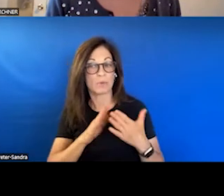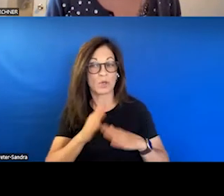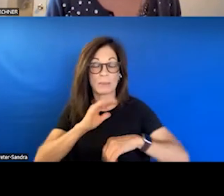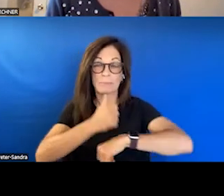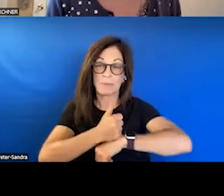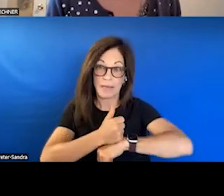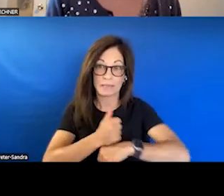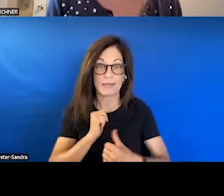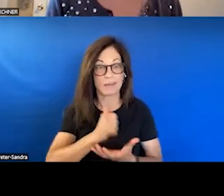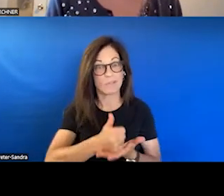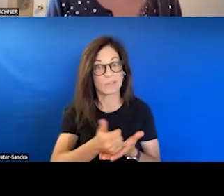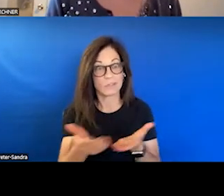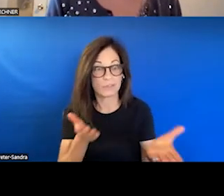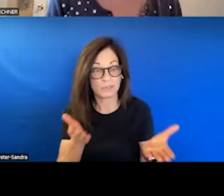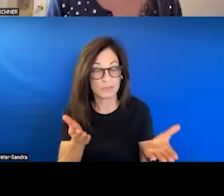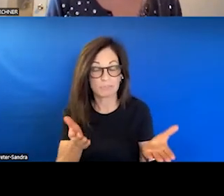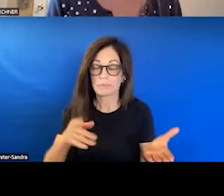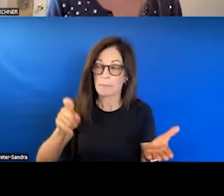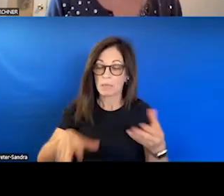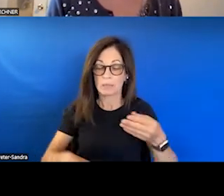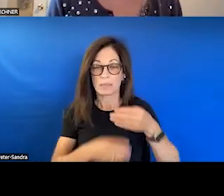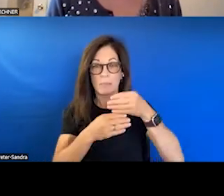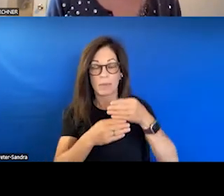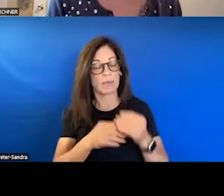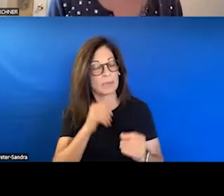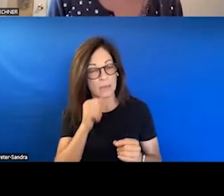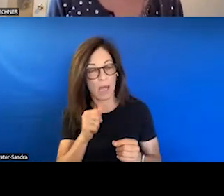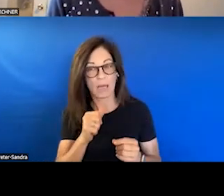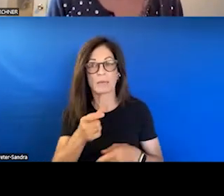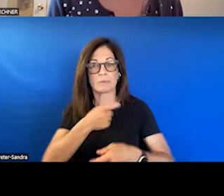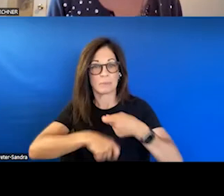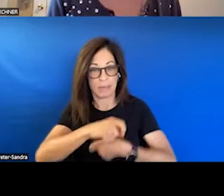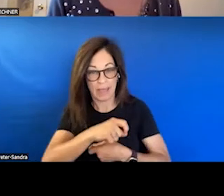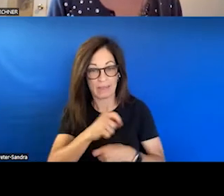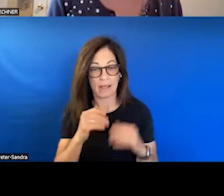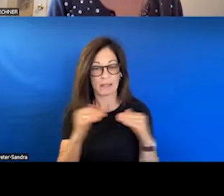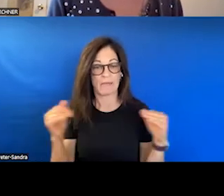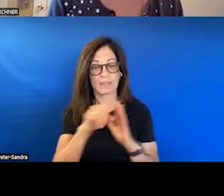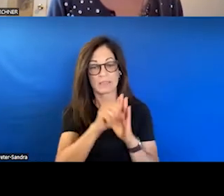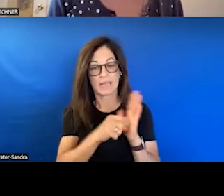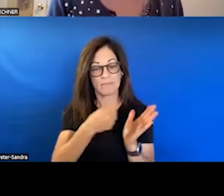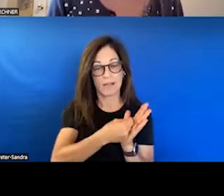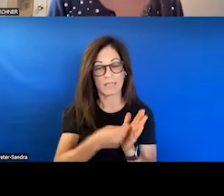SERVICES. MUST SUPPLEMENT, NOT SUPPLANT THE STATE FUND EXPENDED FOR SERVICES